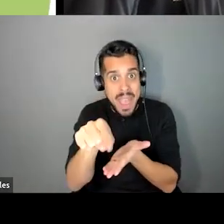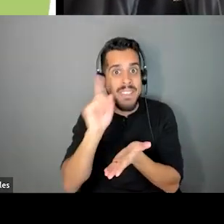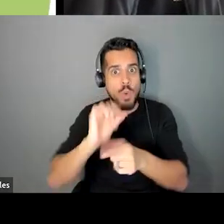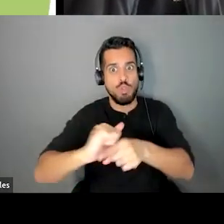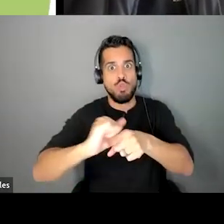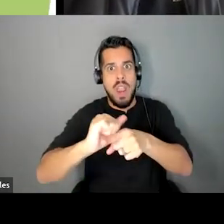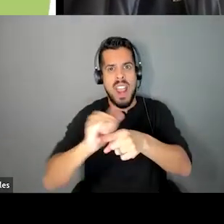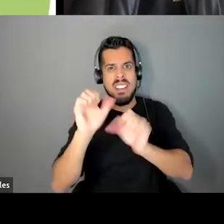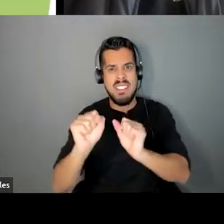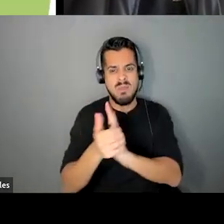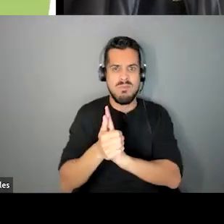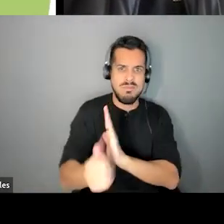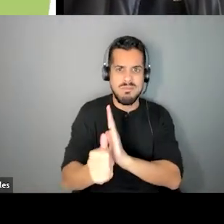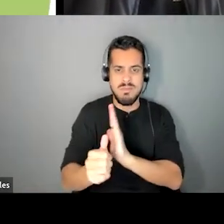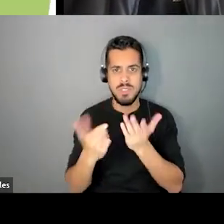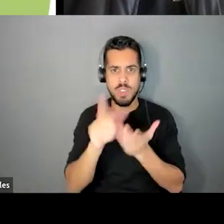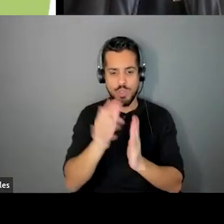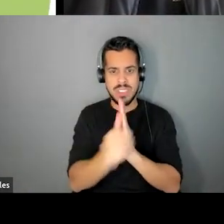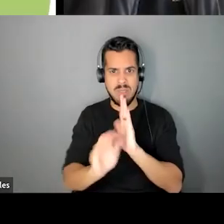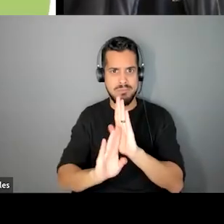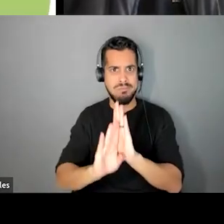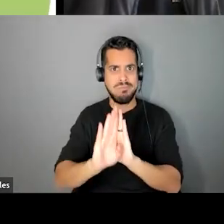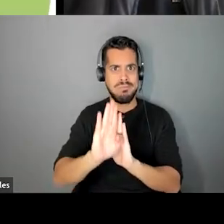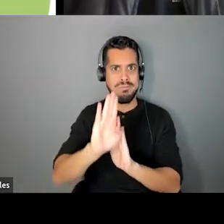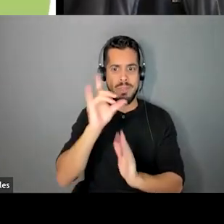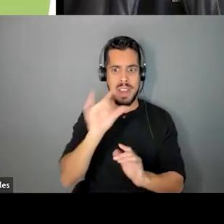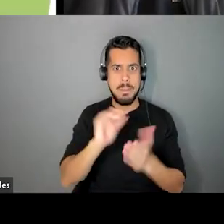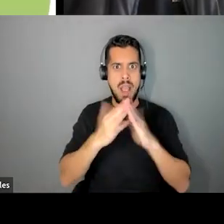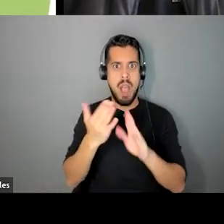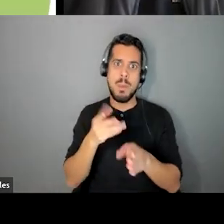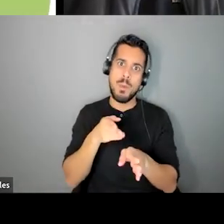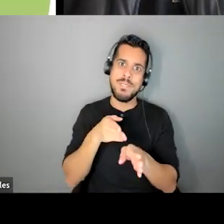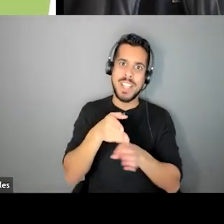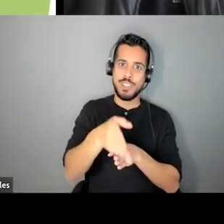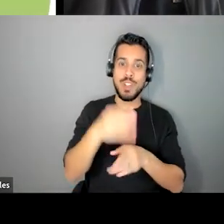to work on those skills as a professional, either in the Salesforce ecosystem